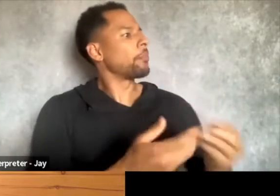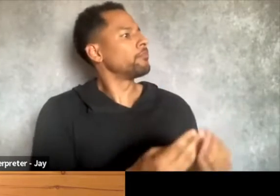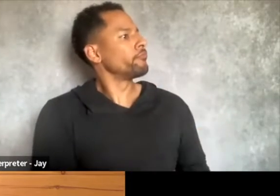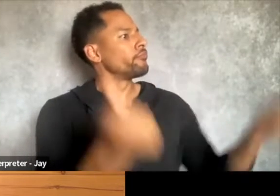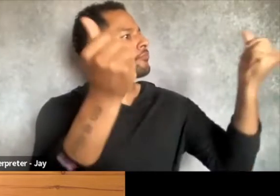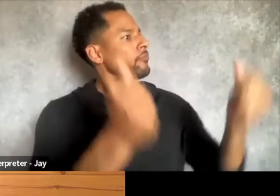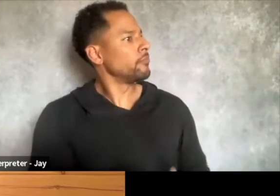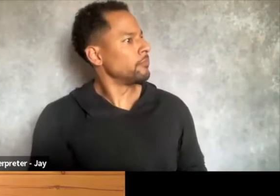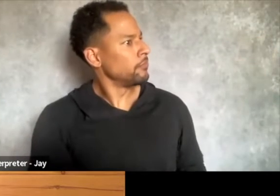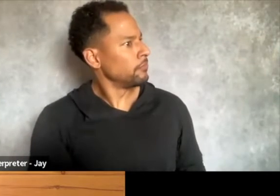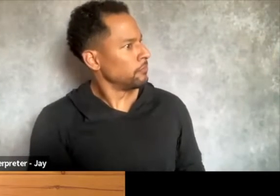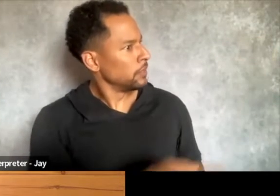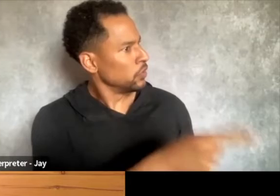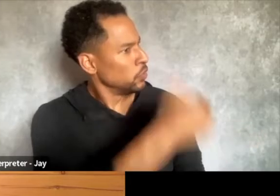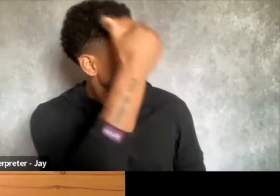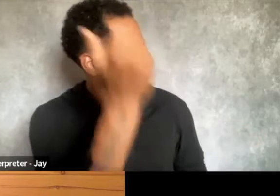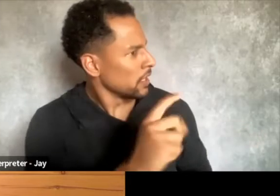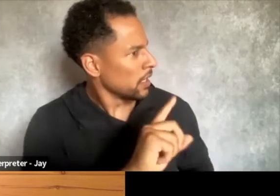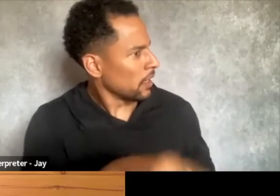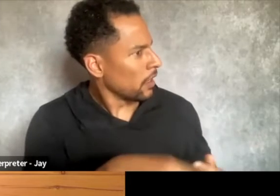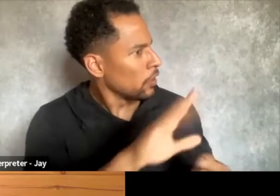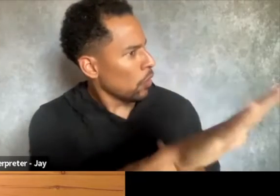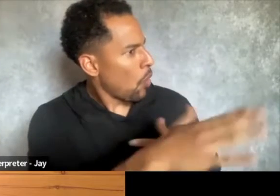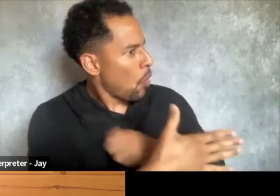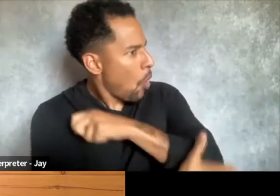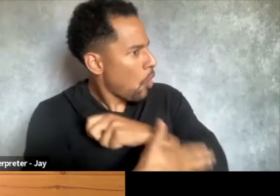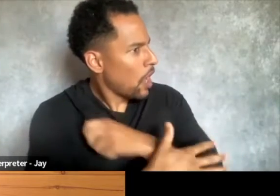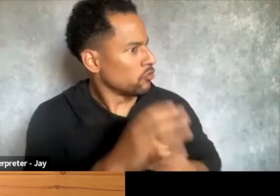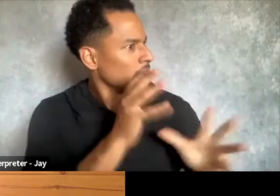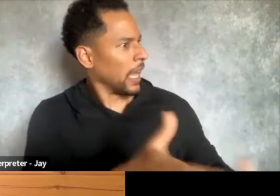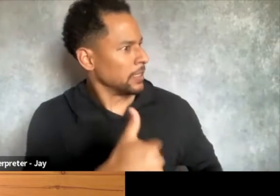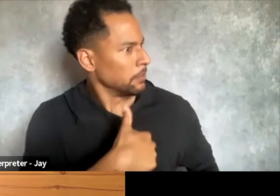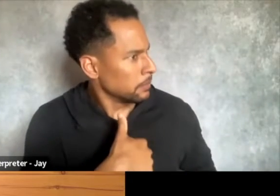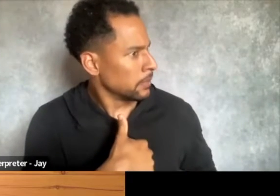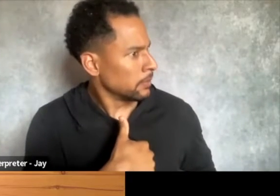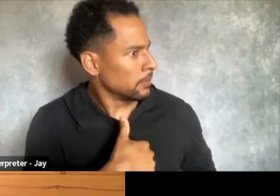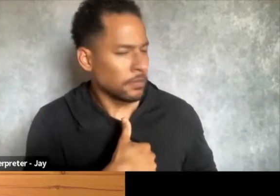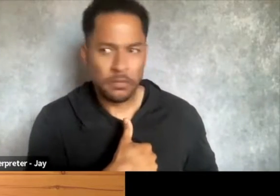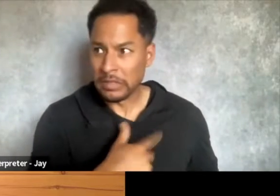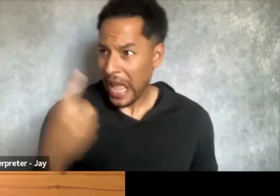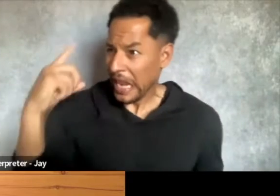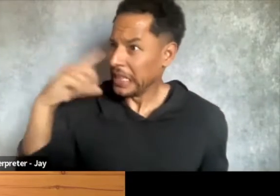your great country hates men like me? I didn't think they were going to deport you.